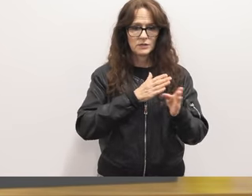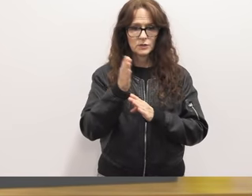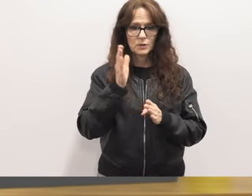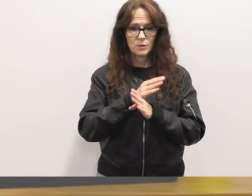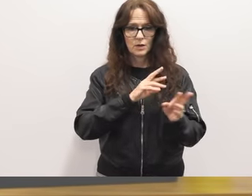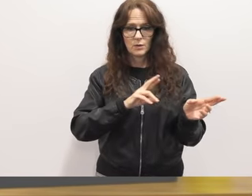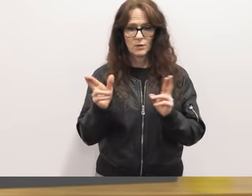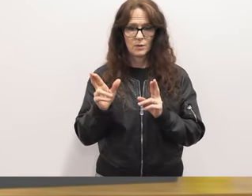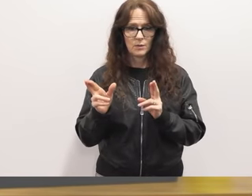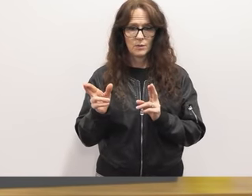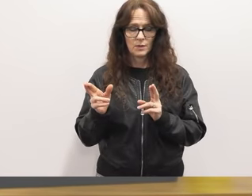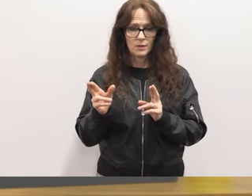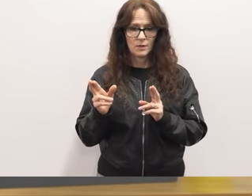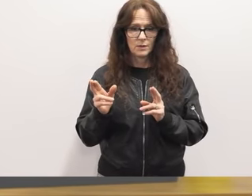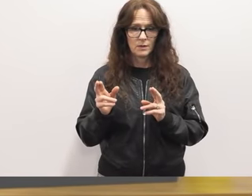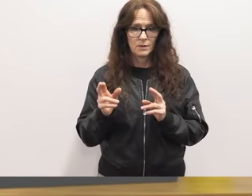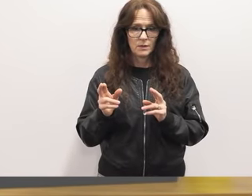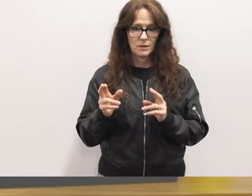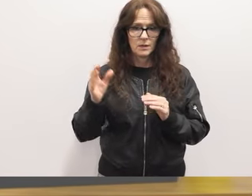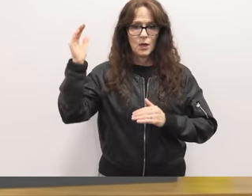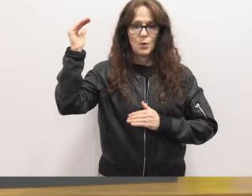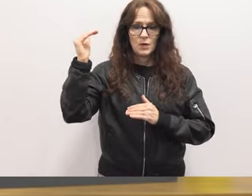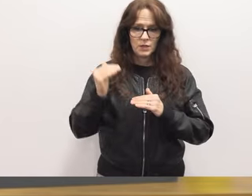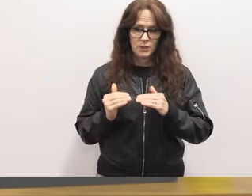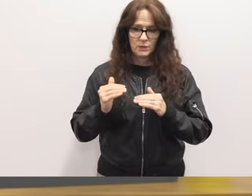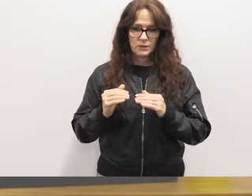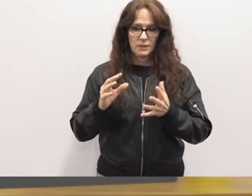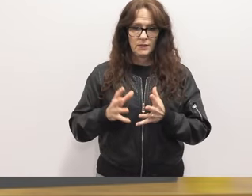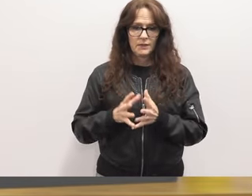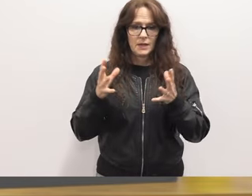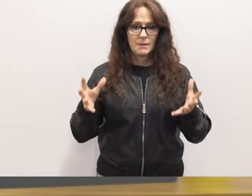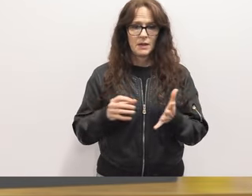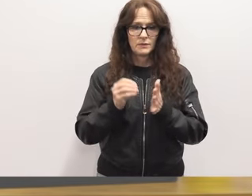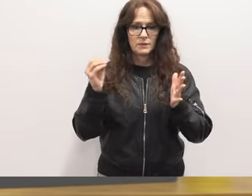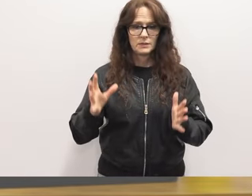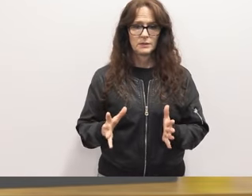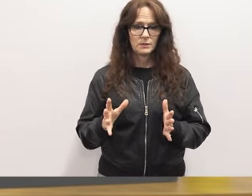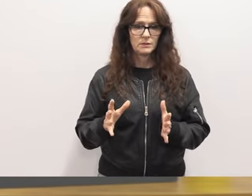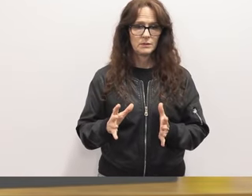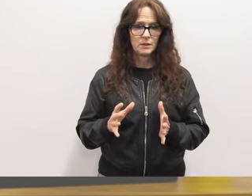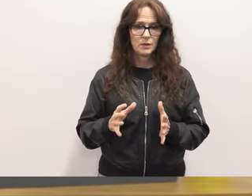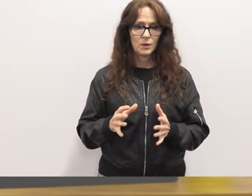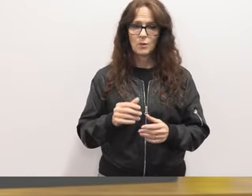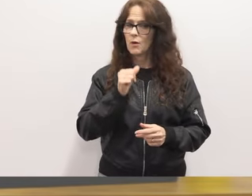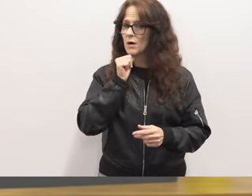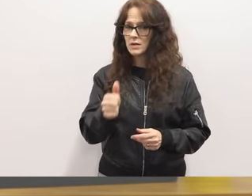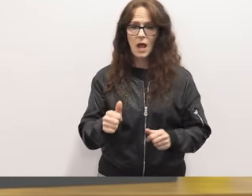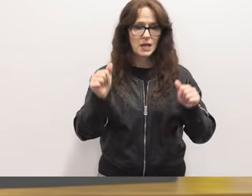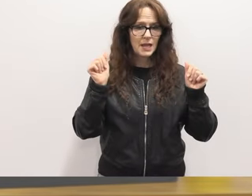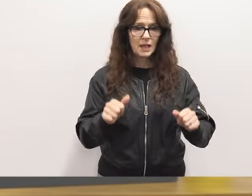was about reducing the amount of students who were ineligible by the 11th grade.